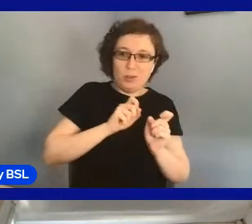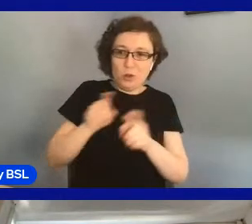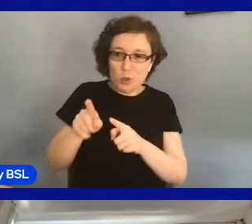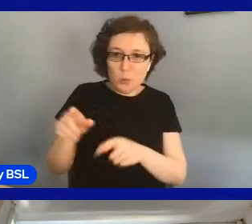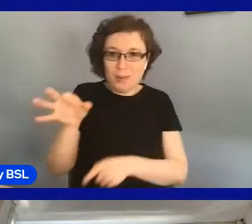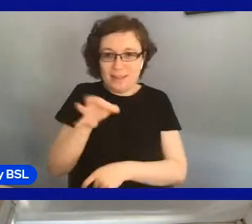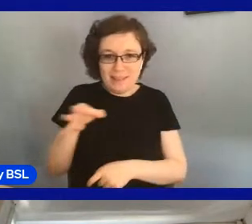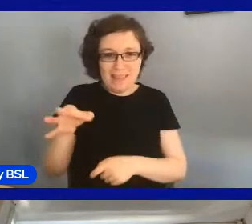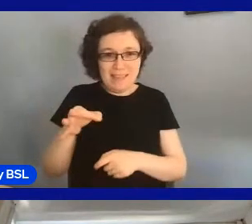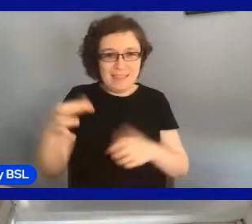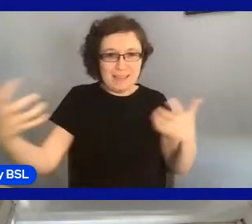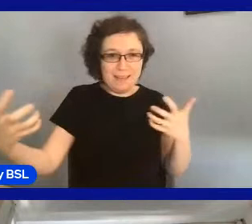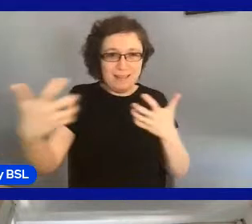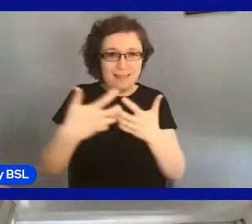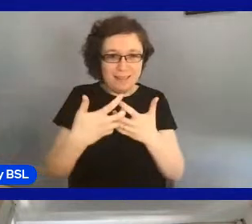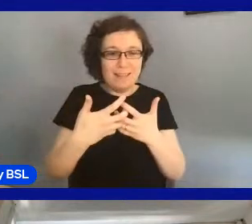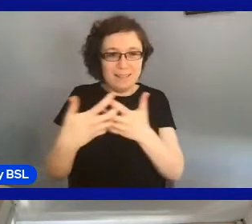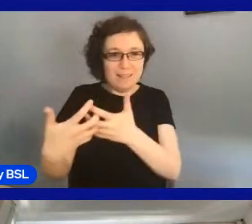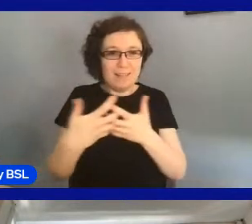work outside (unknown term) to